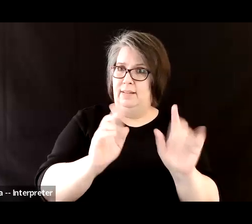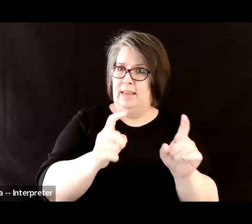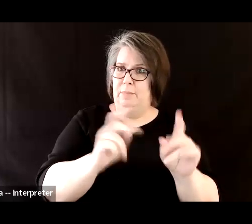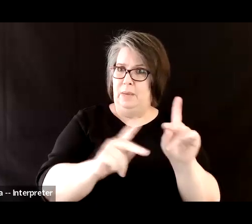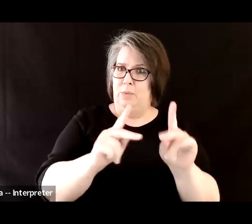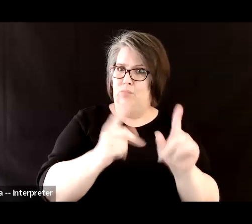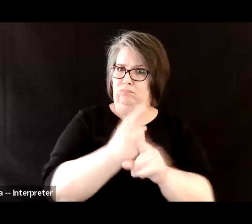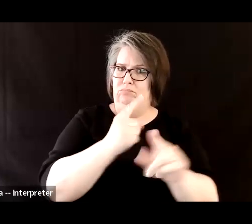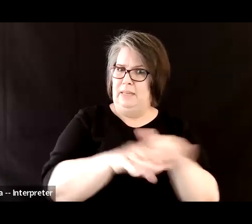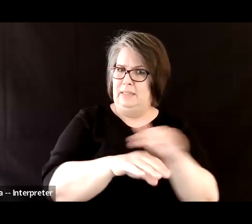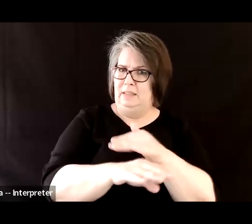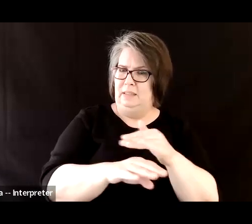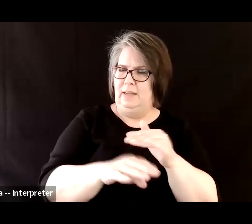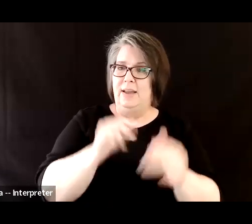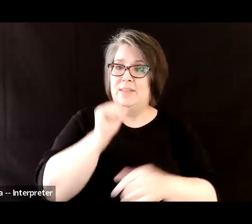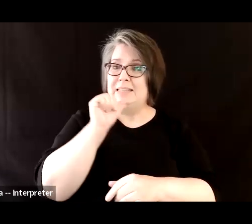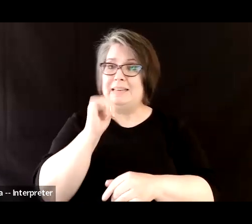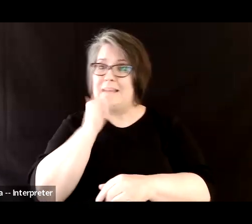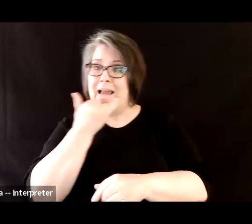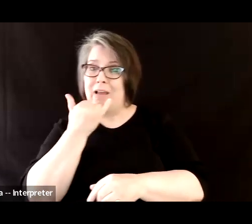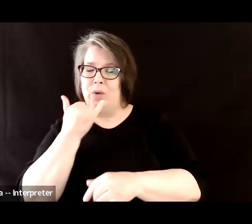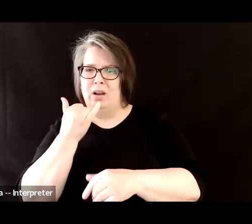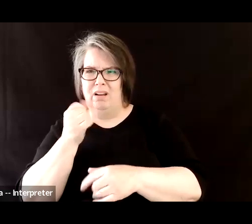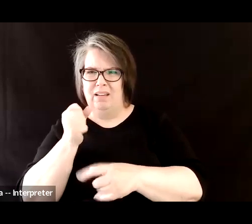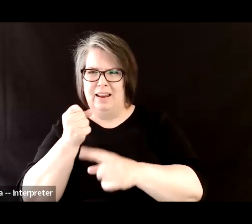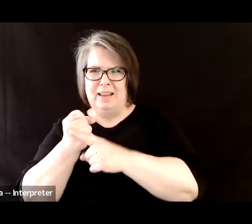the comprehension, it can spread misinformation or it can cause